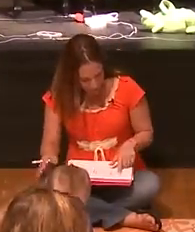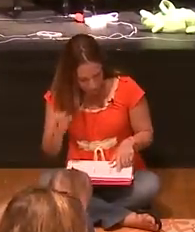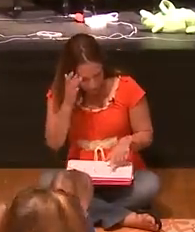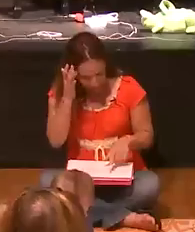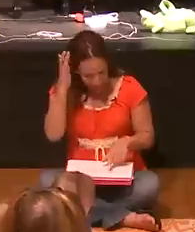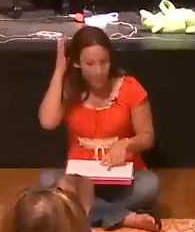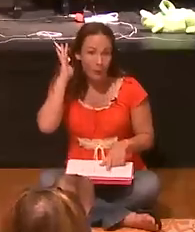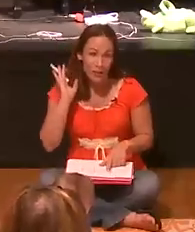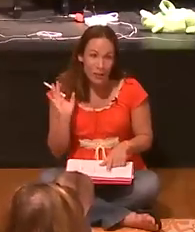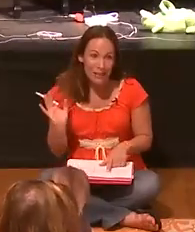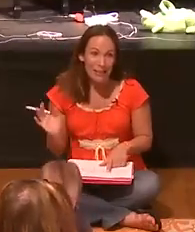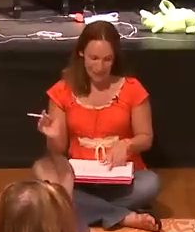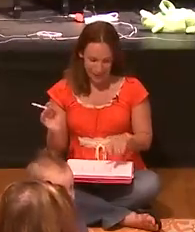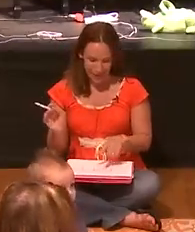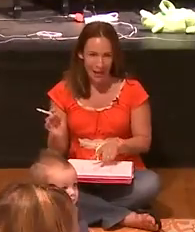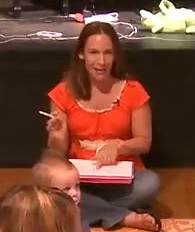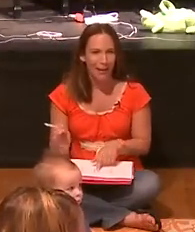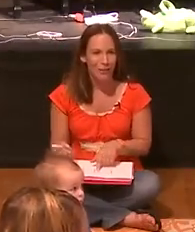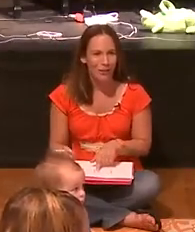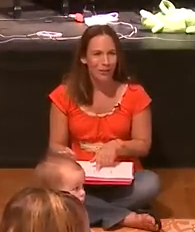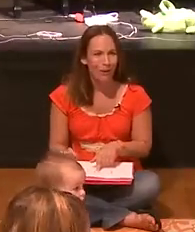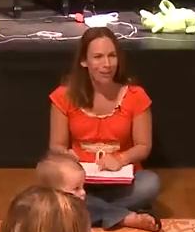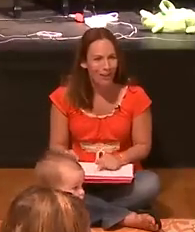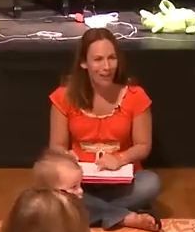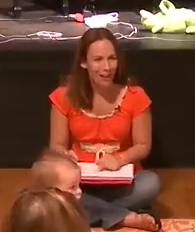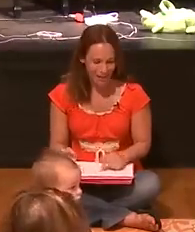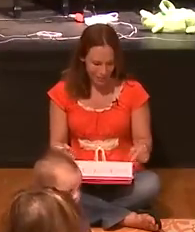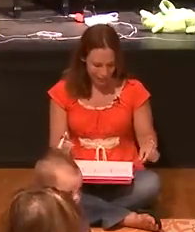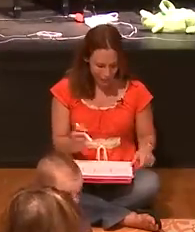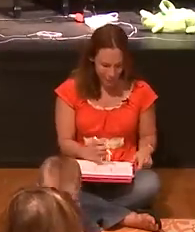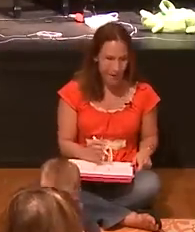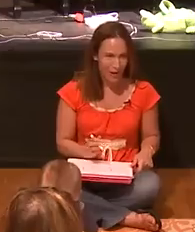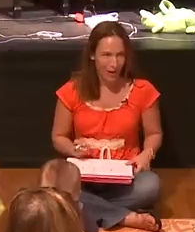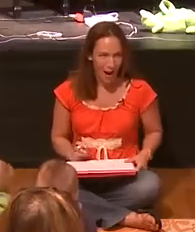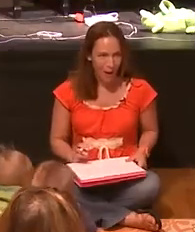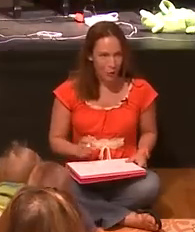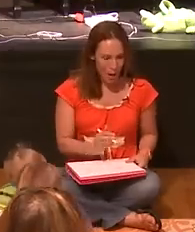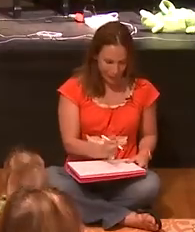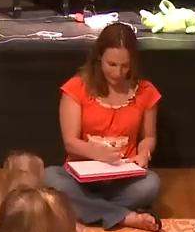So Lorraine and Bridget, yes, and Andrew. Welcome hi. So then we have our drop-ins.